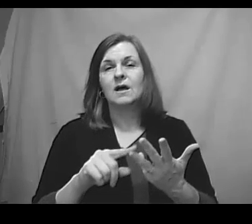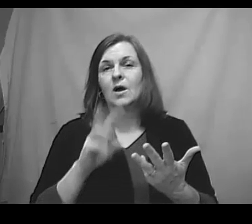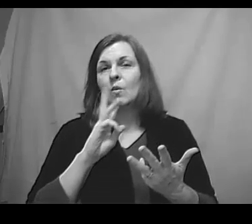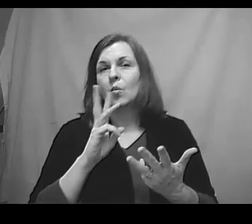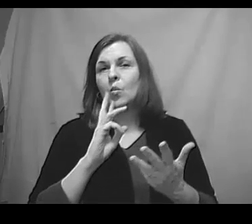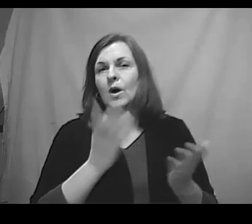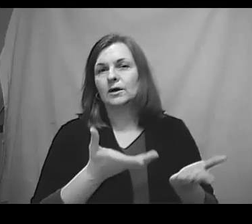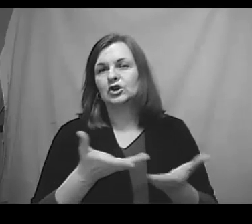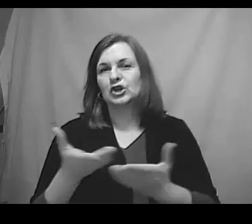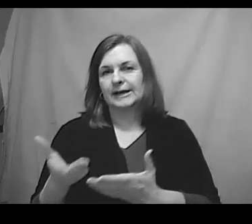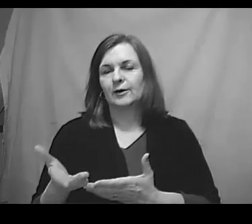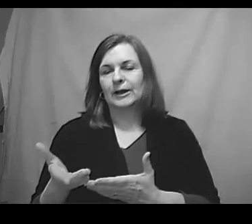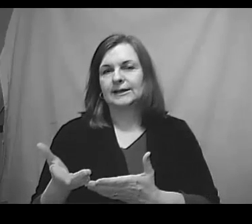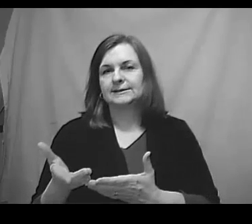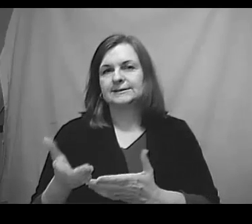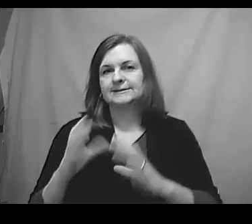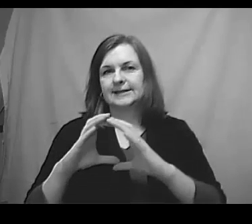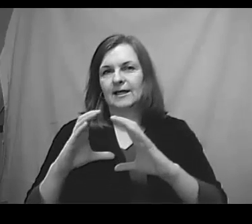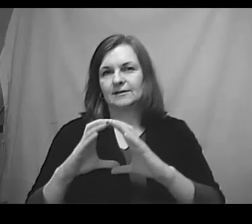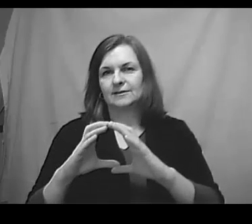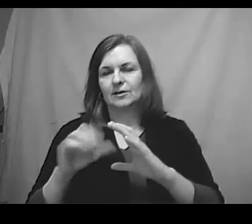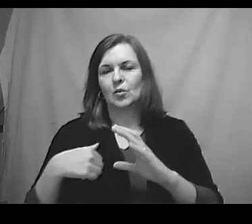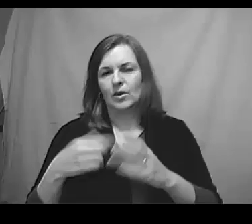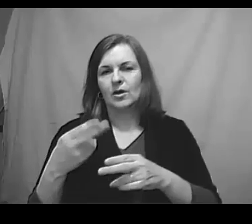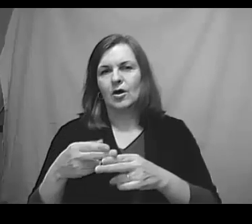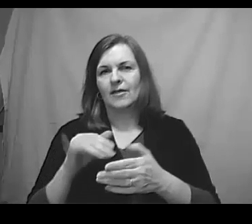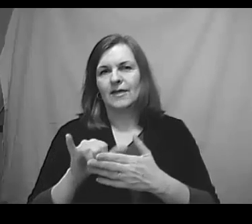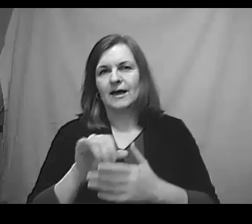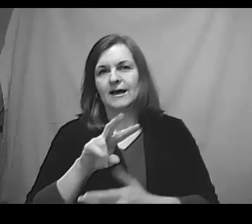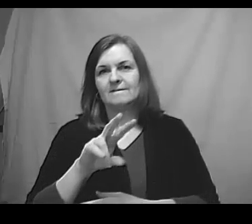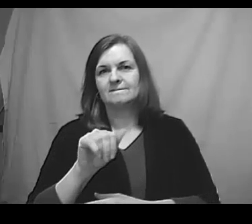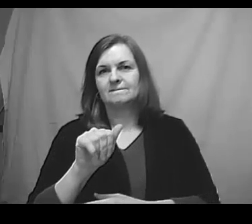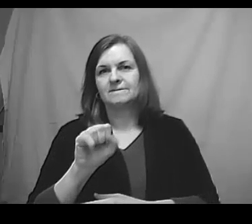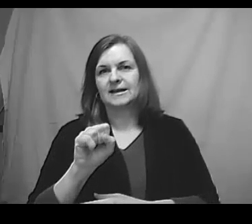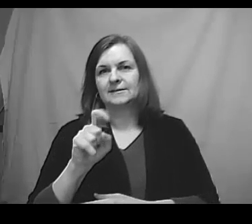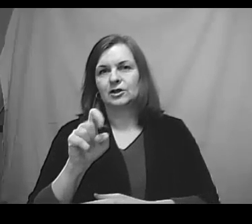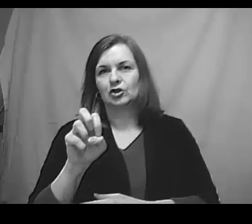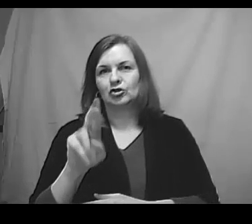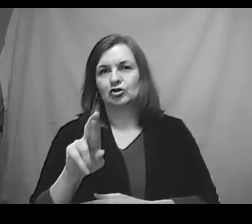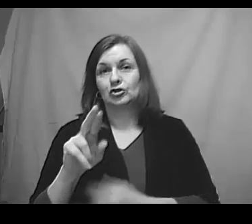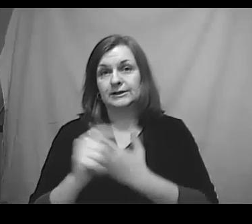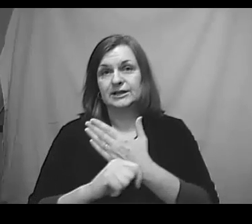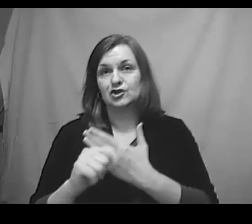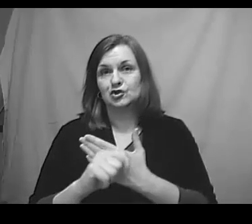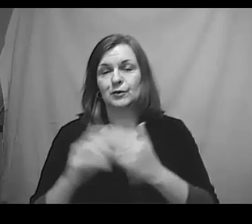Sclerenchyma, or SCLAR - EN - KA - MA. water conducting cells that we've already talked about as being vascular tissue